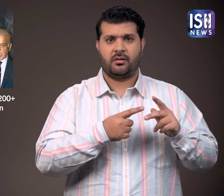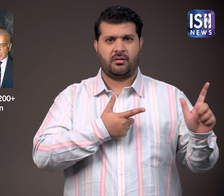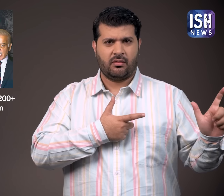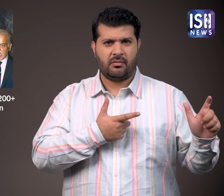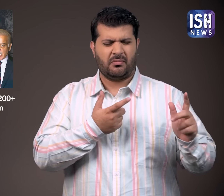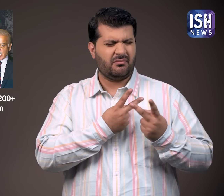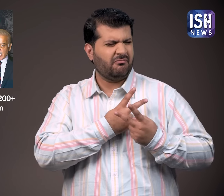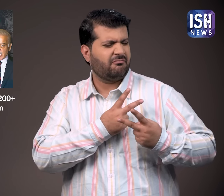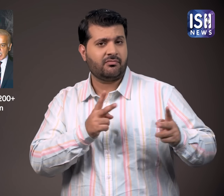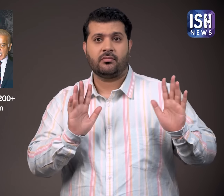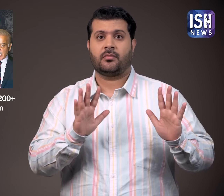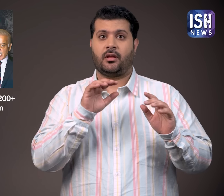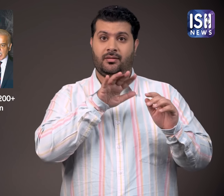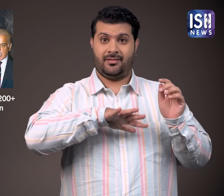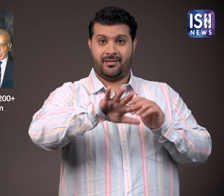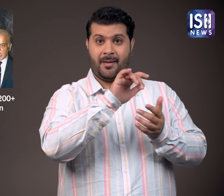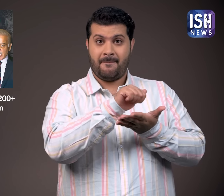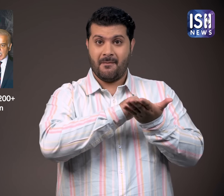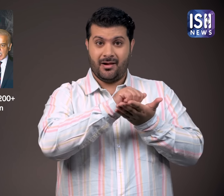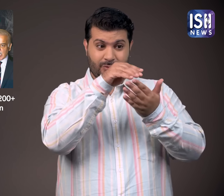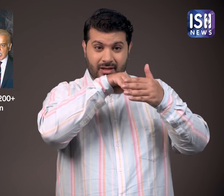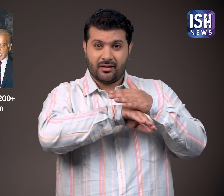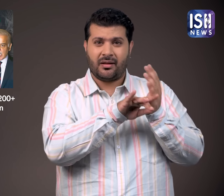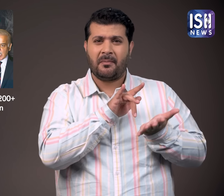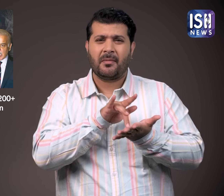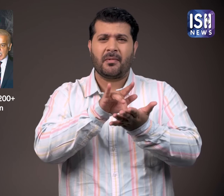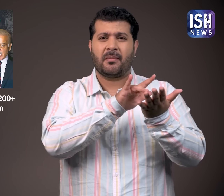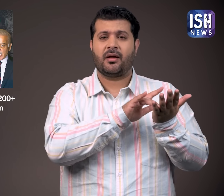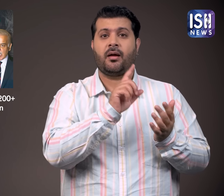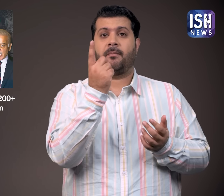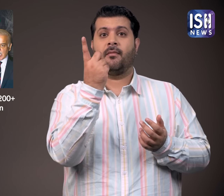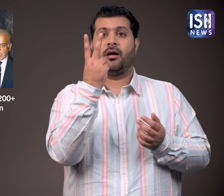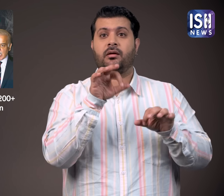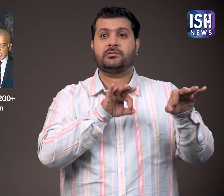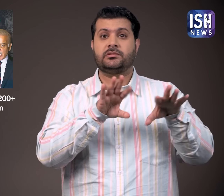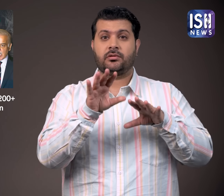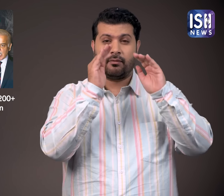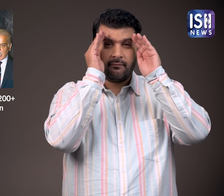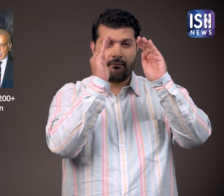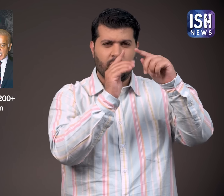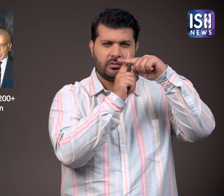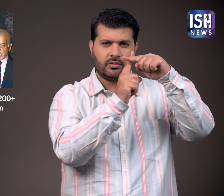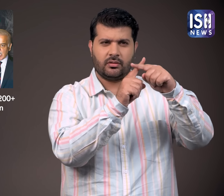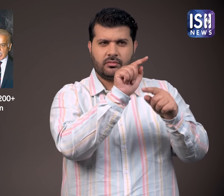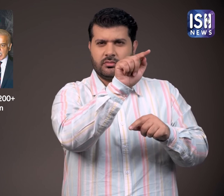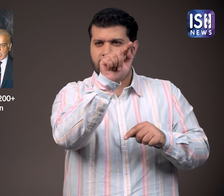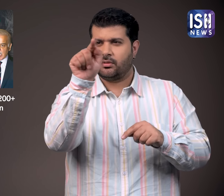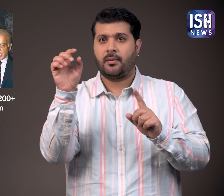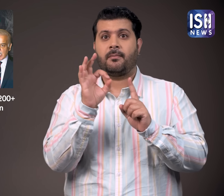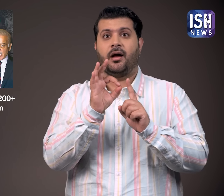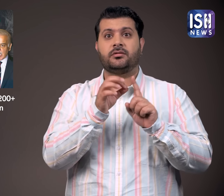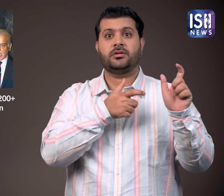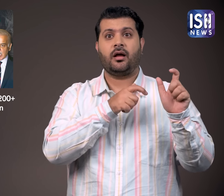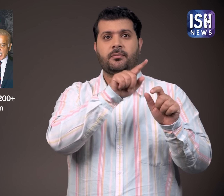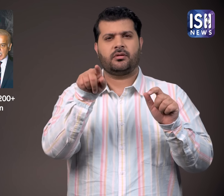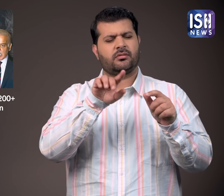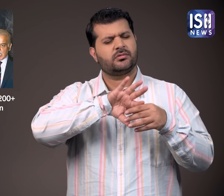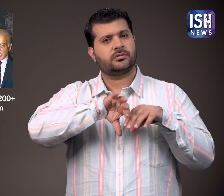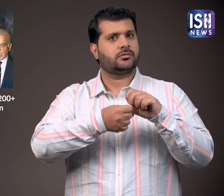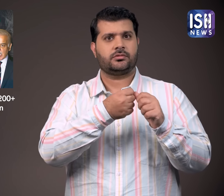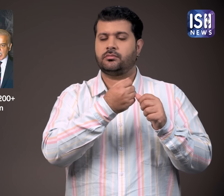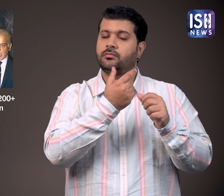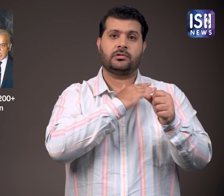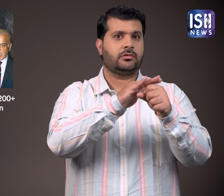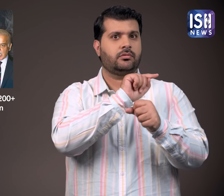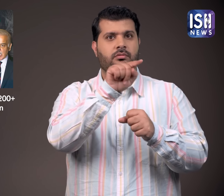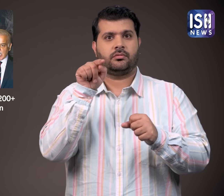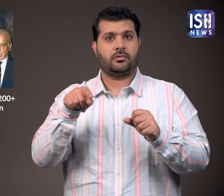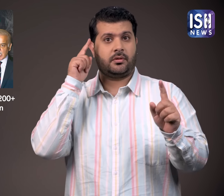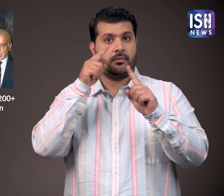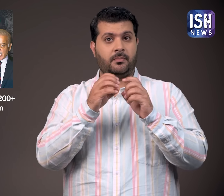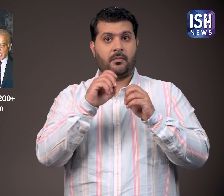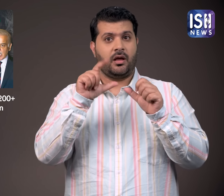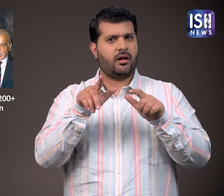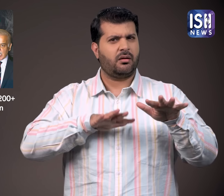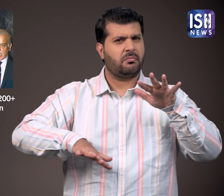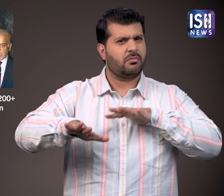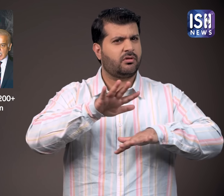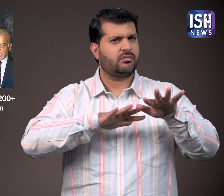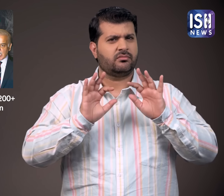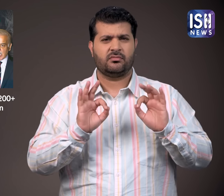and gun attacks in 12 cities across Balochistan targeting the Pakistani army.